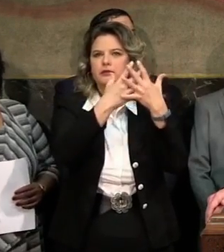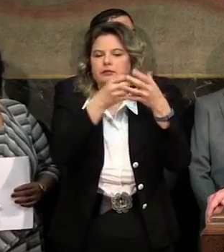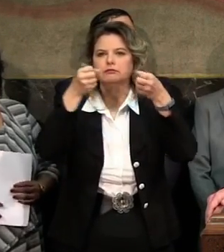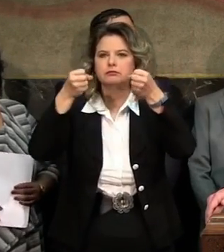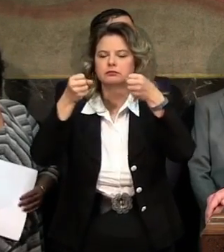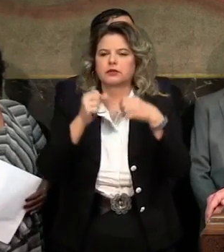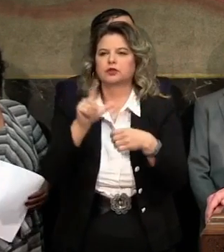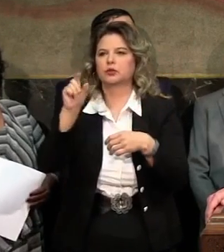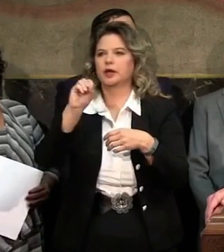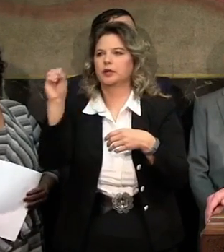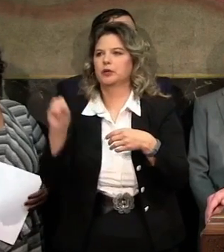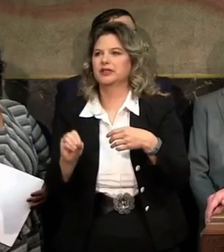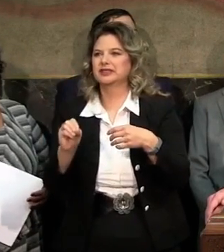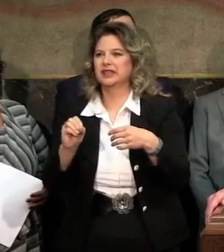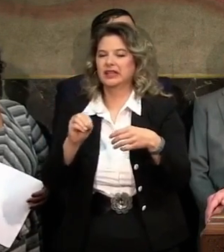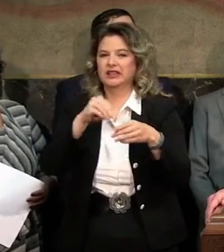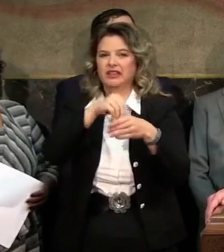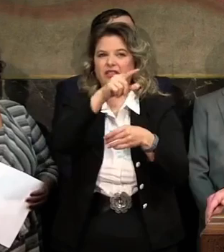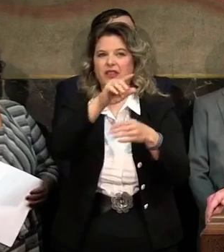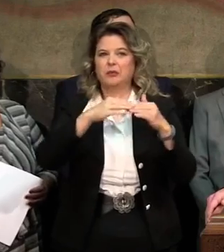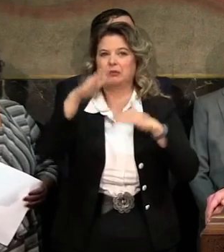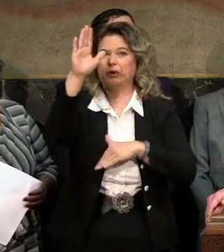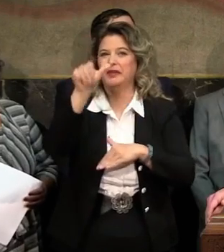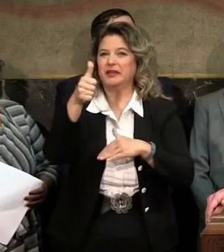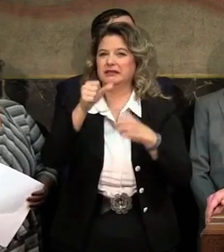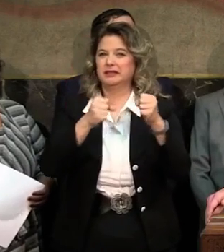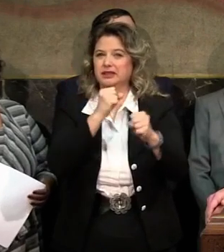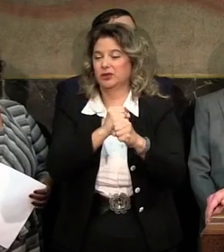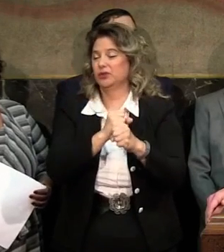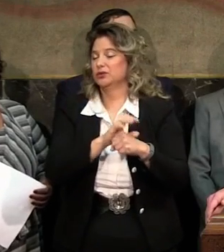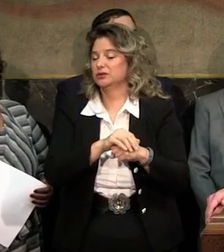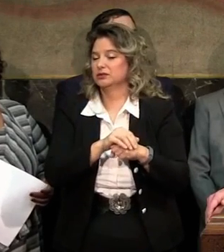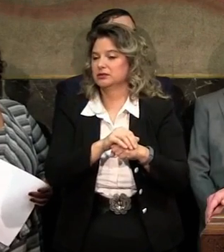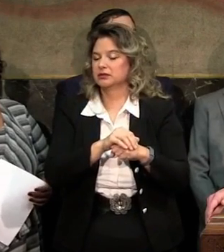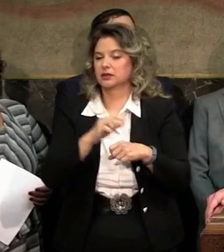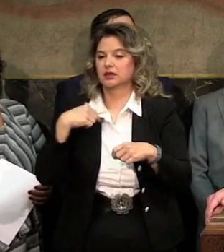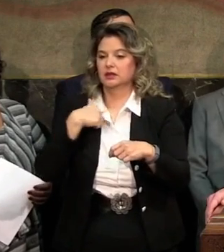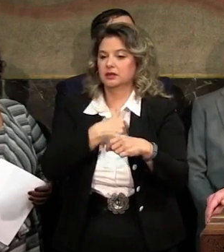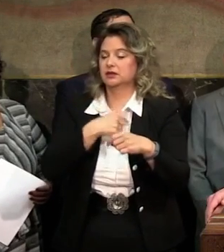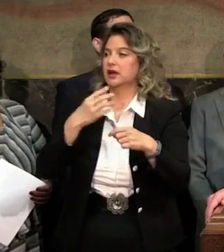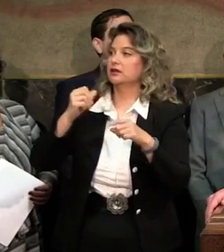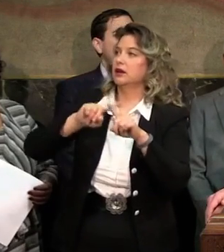been locked down longer than ten years one of the primary differences between us and other states is that we've cut